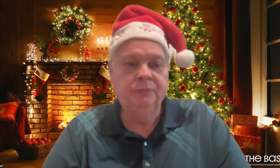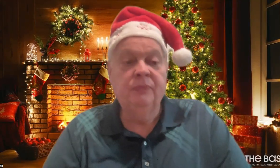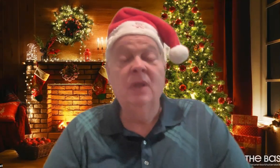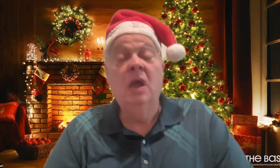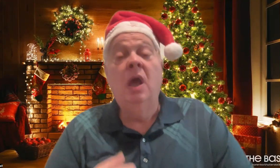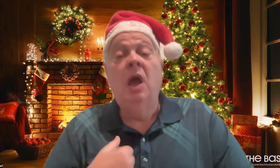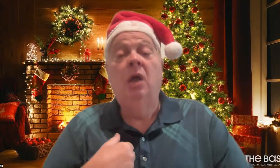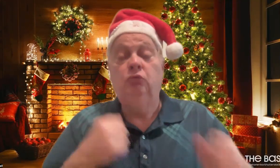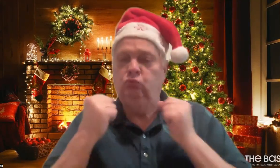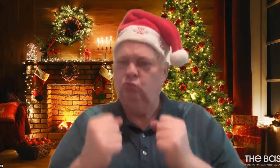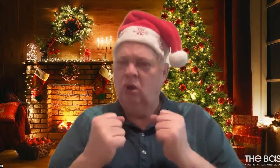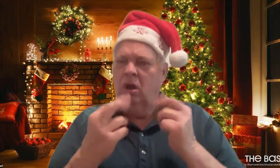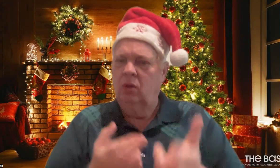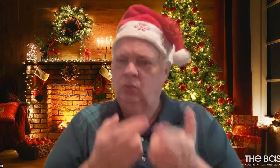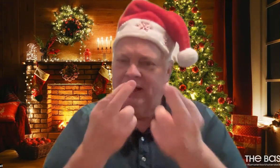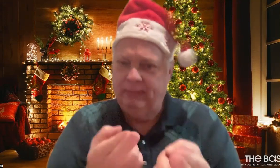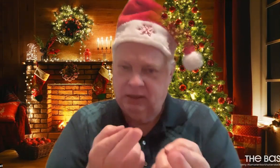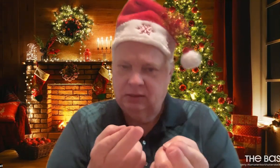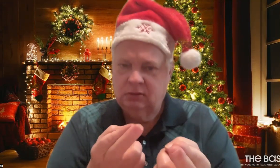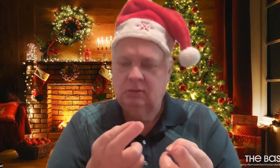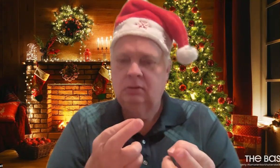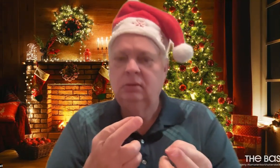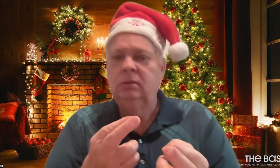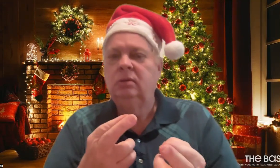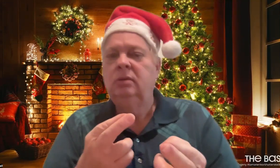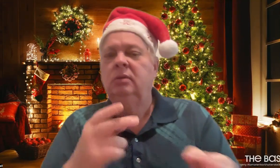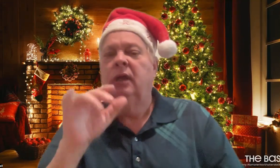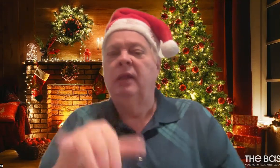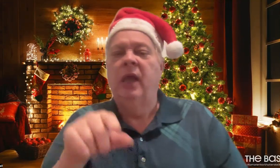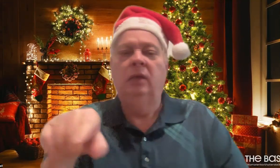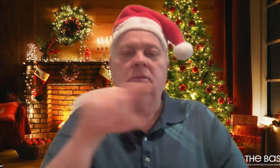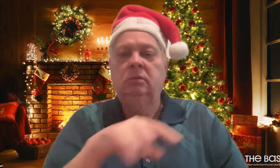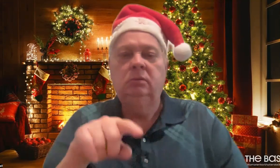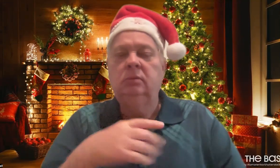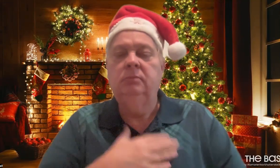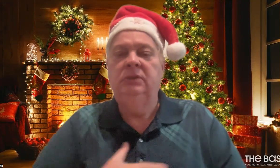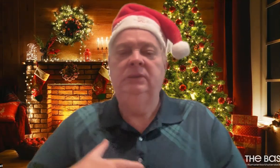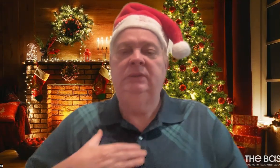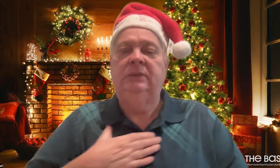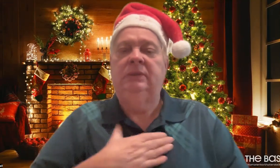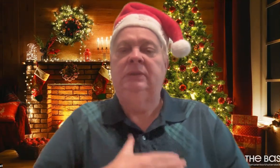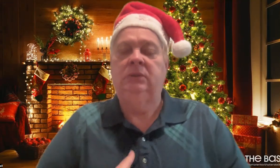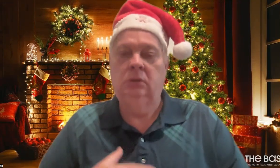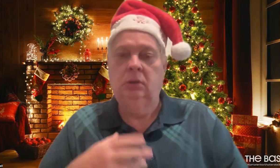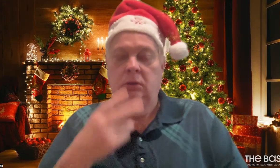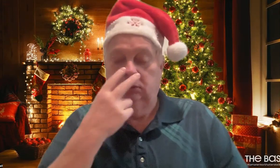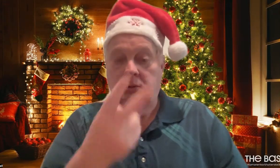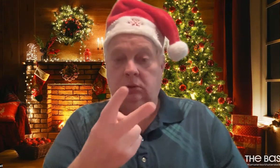We recommend that you please RSVP.